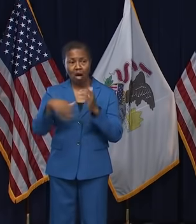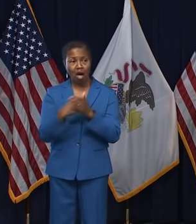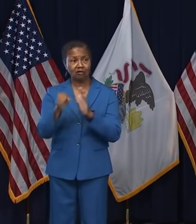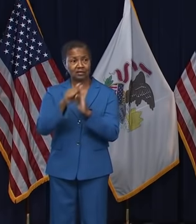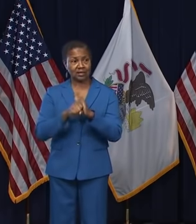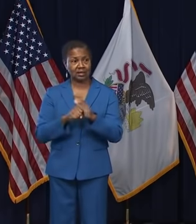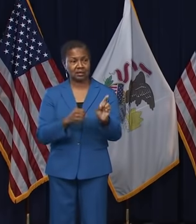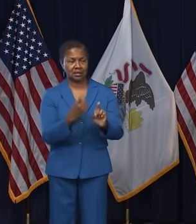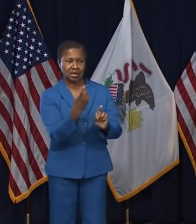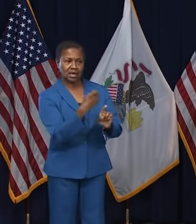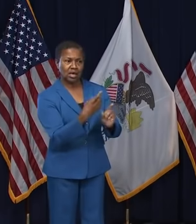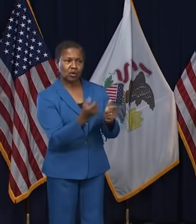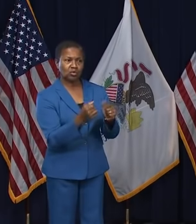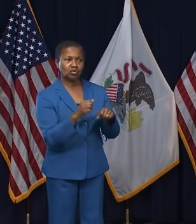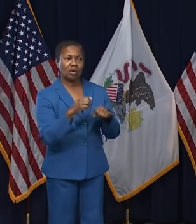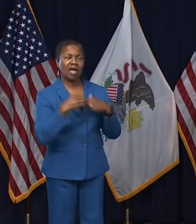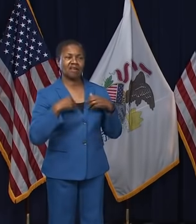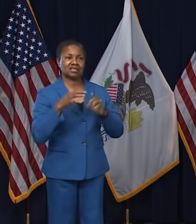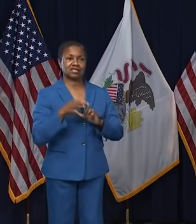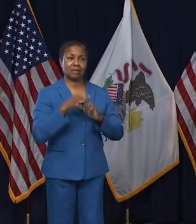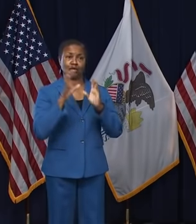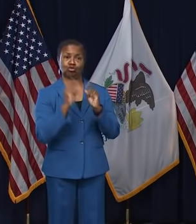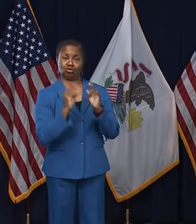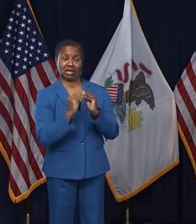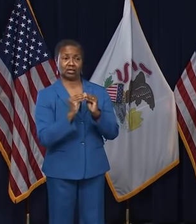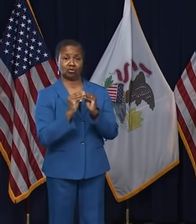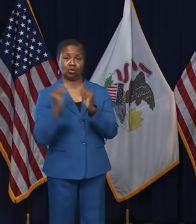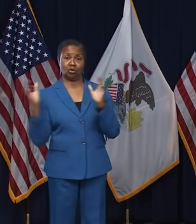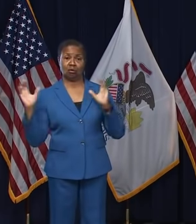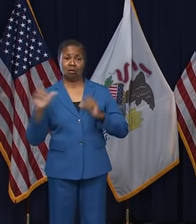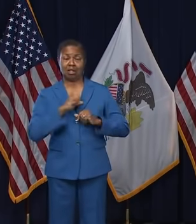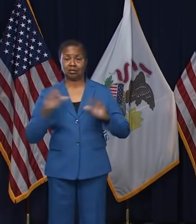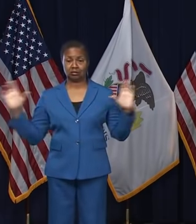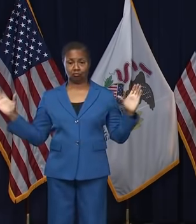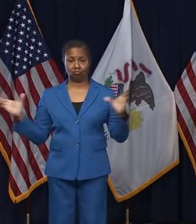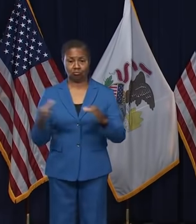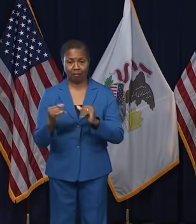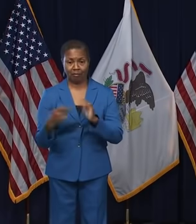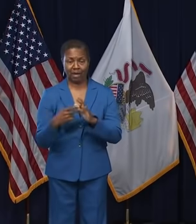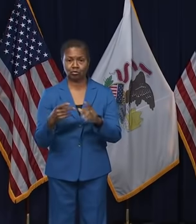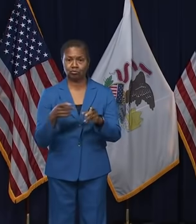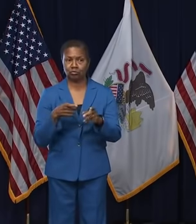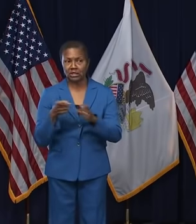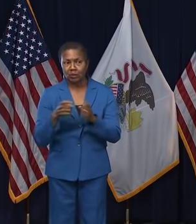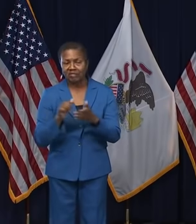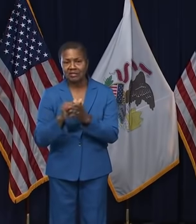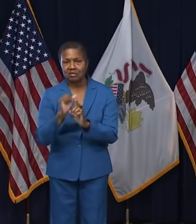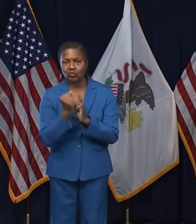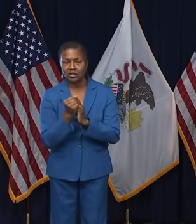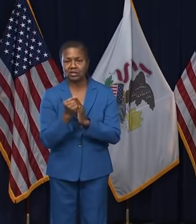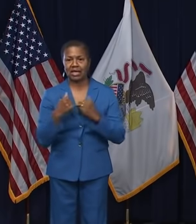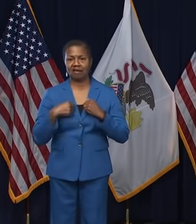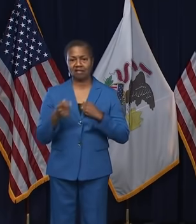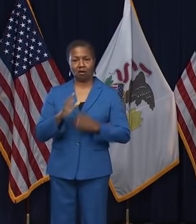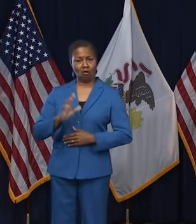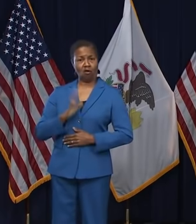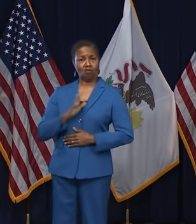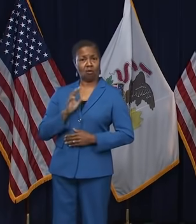things and make them work for all parts of our state. You